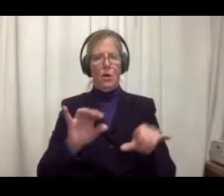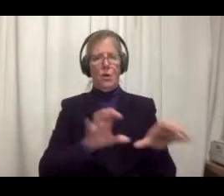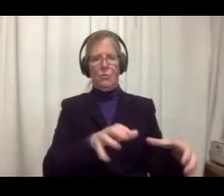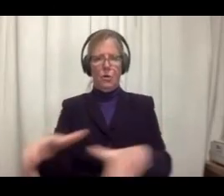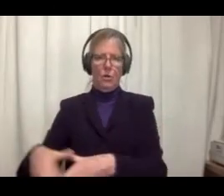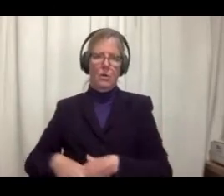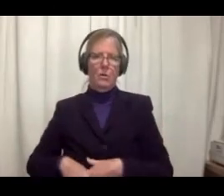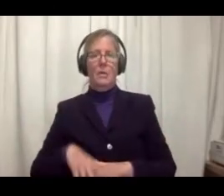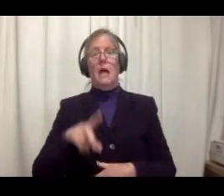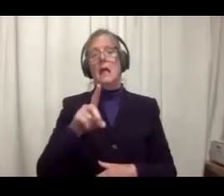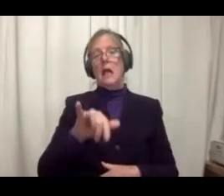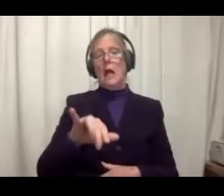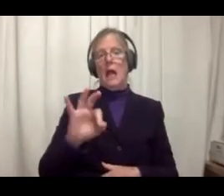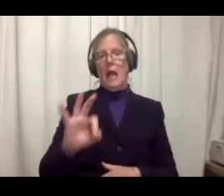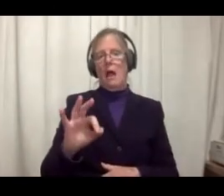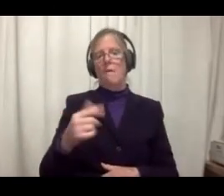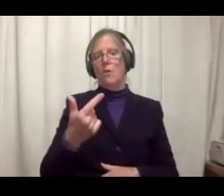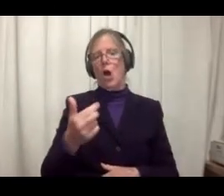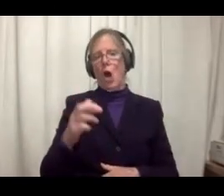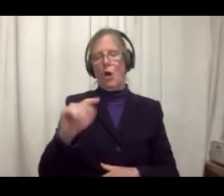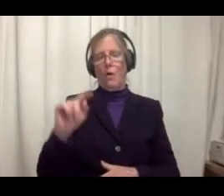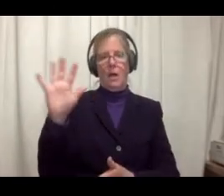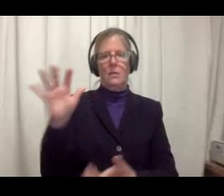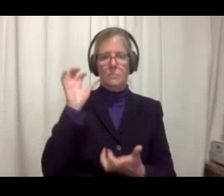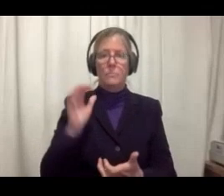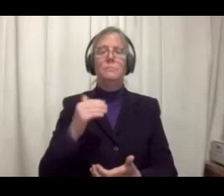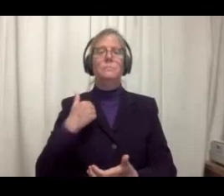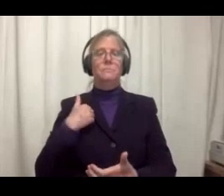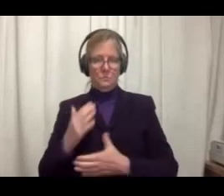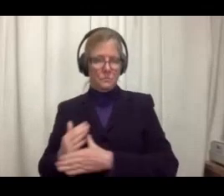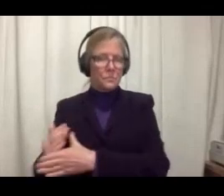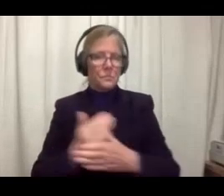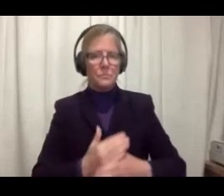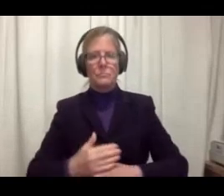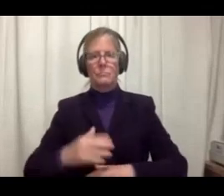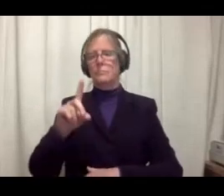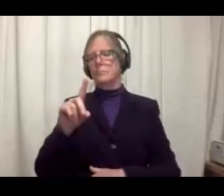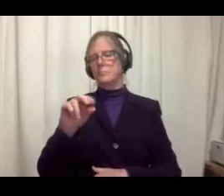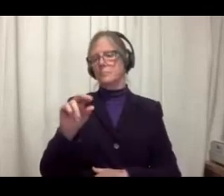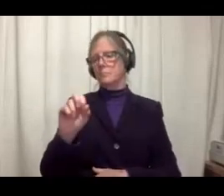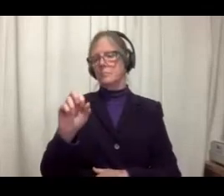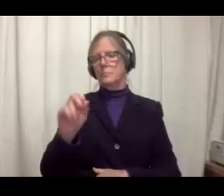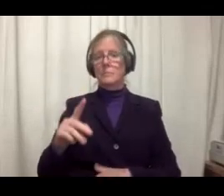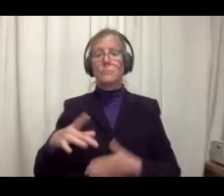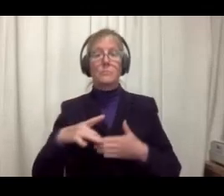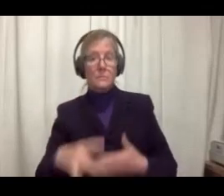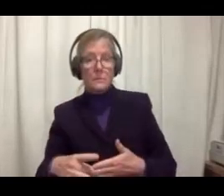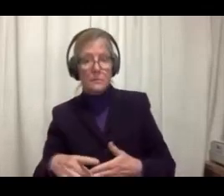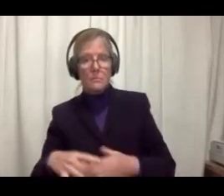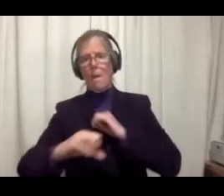articles, and program implementation tools. If it’s been helpful to your project, whether for